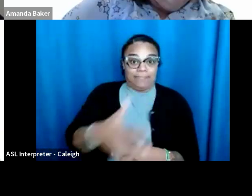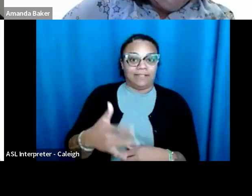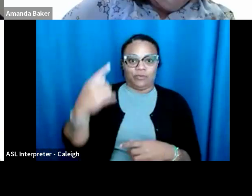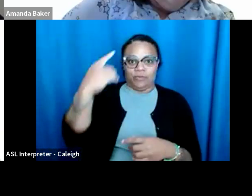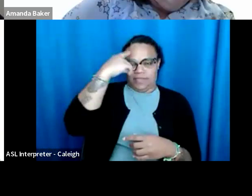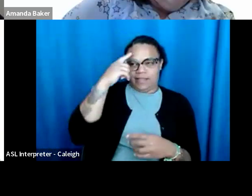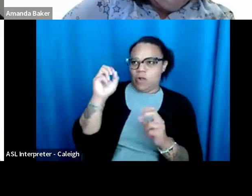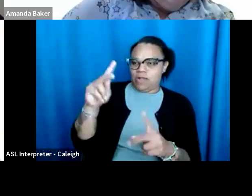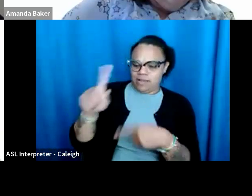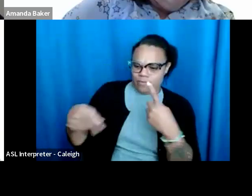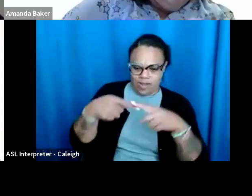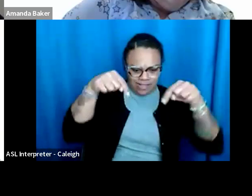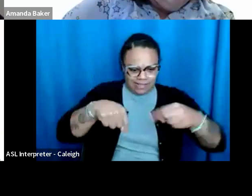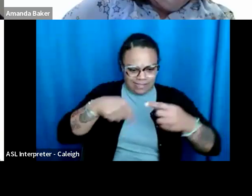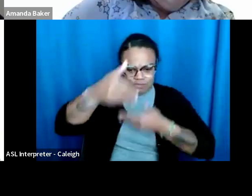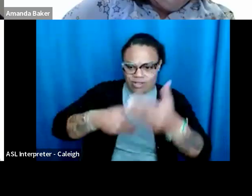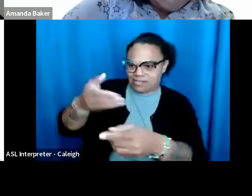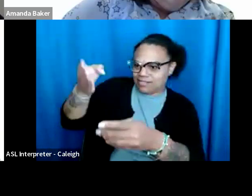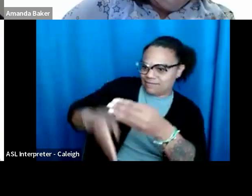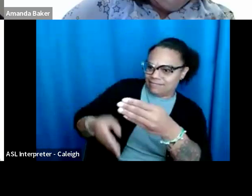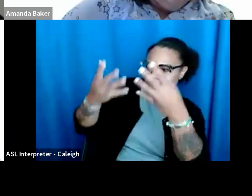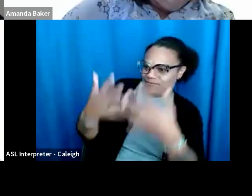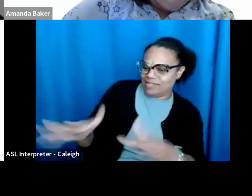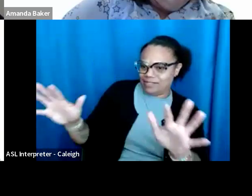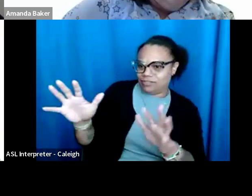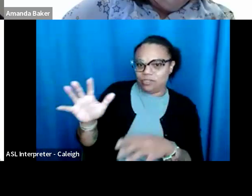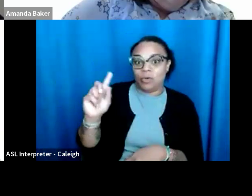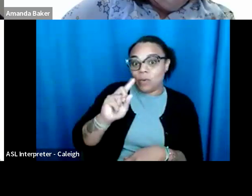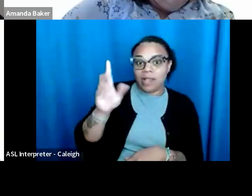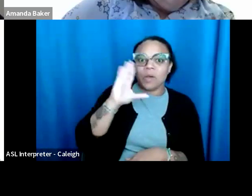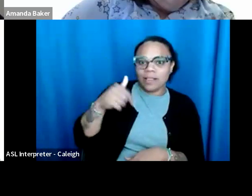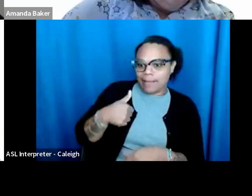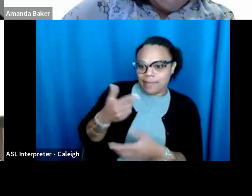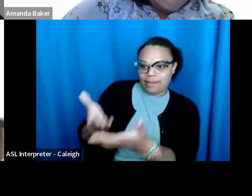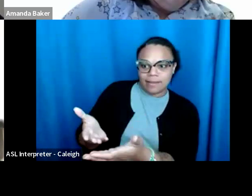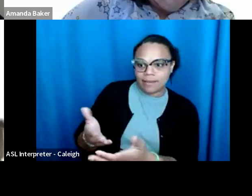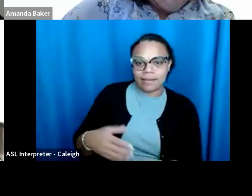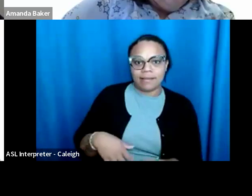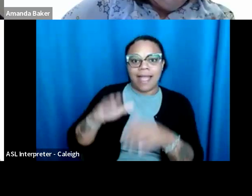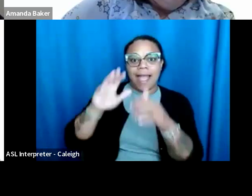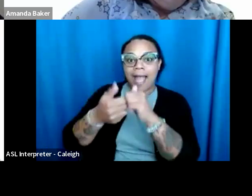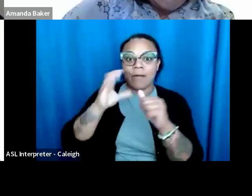How will the world look different for me?" And then I work backwards